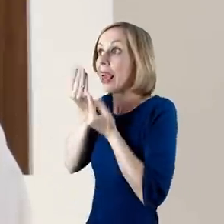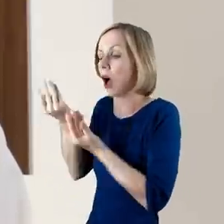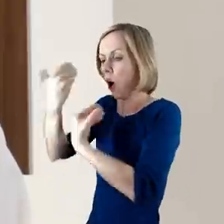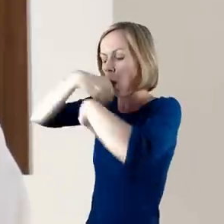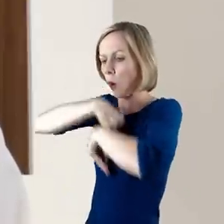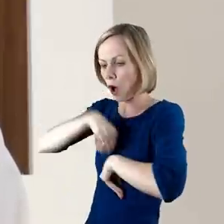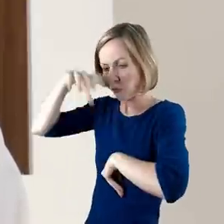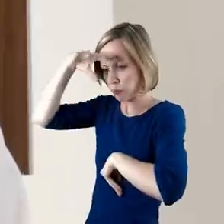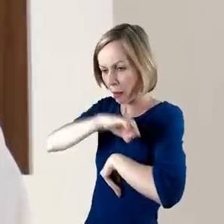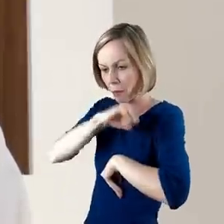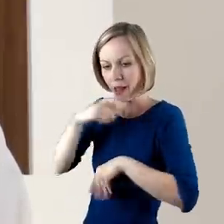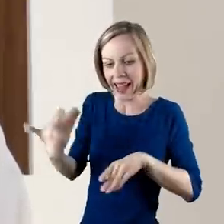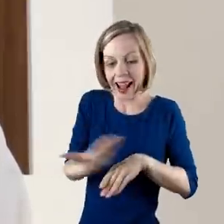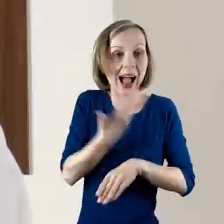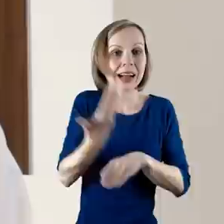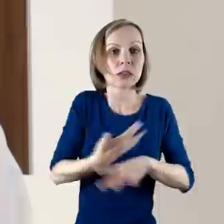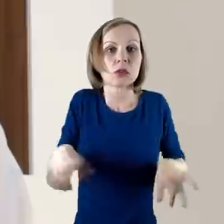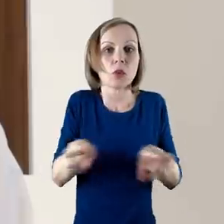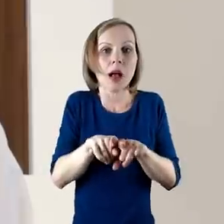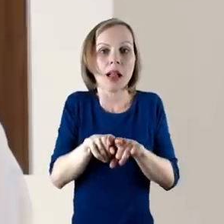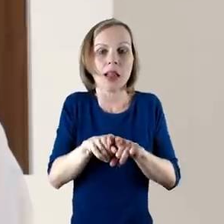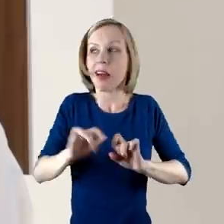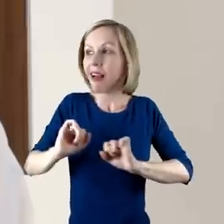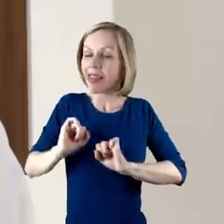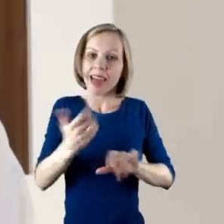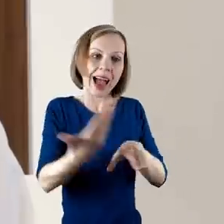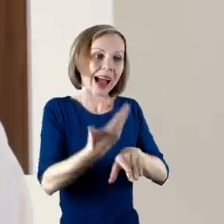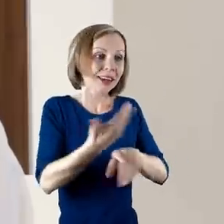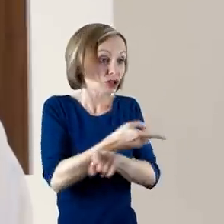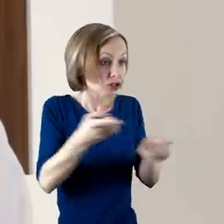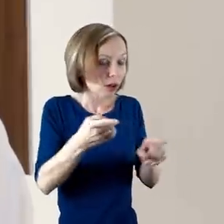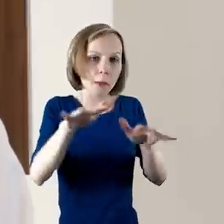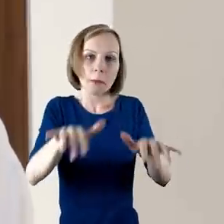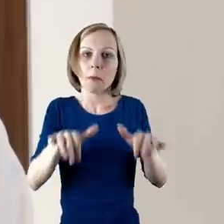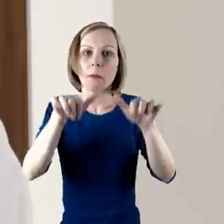they will be blessed in their doing. If any think they are religious